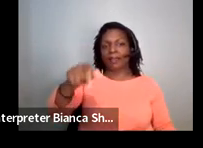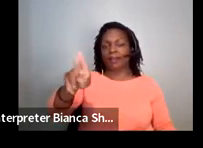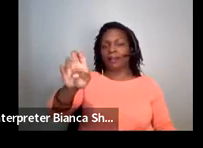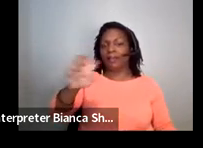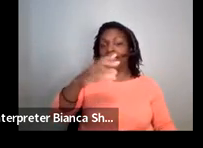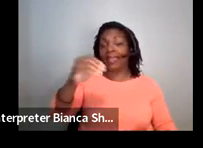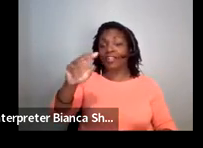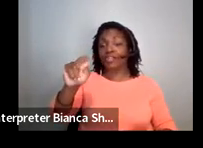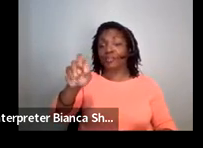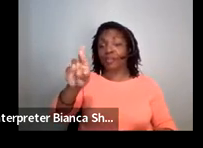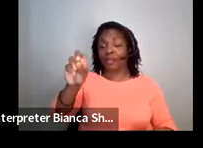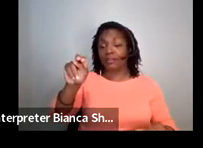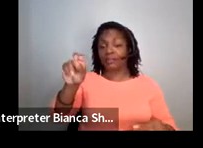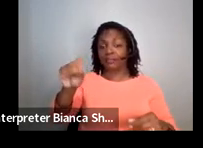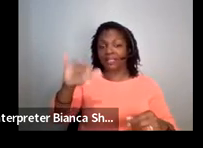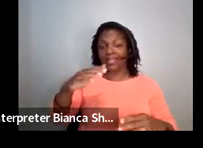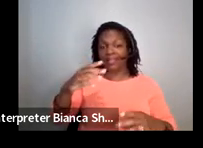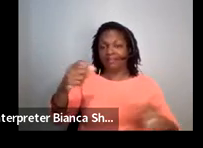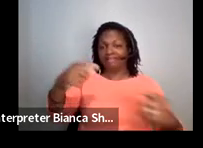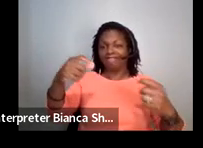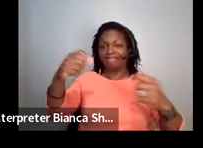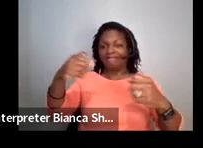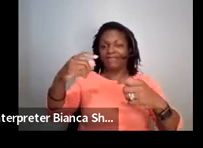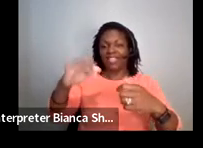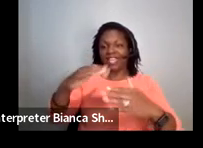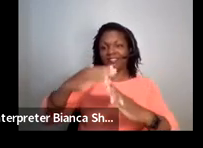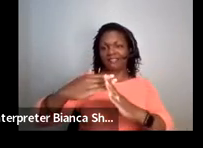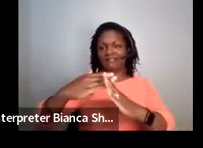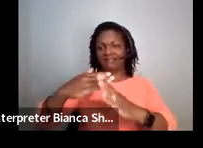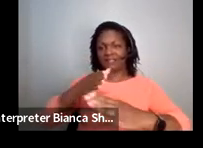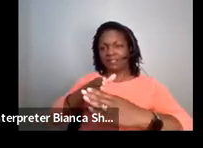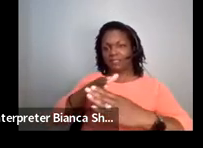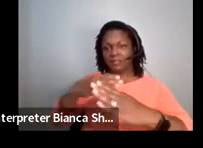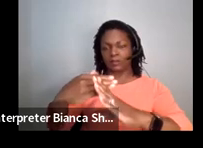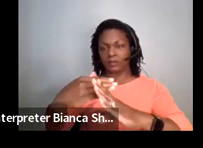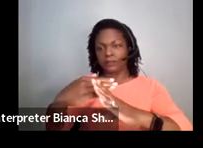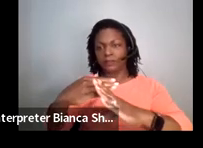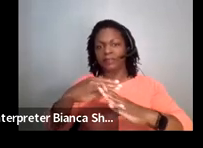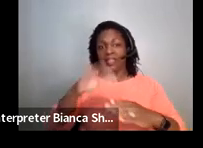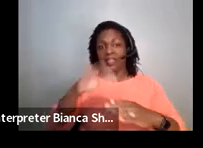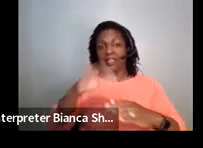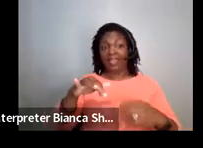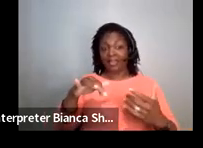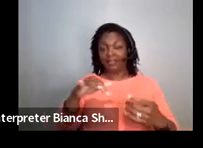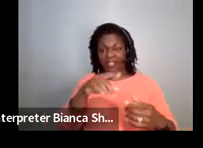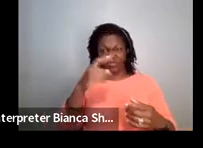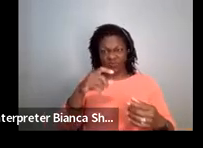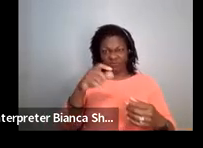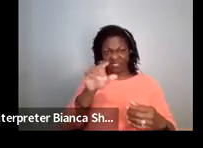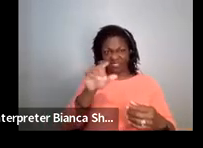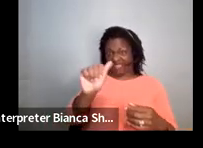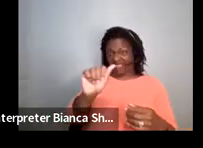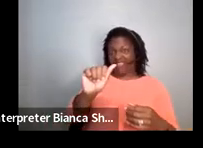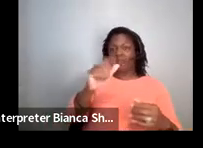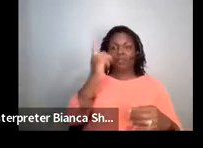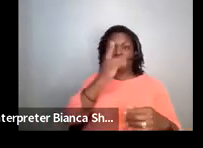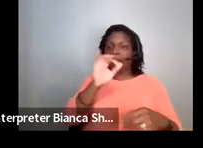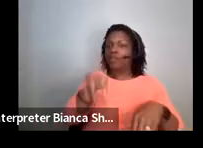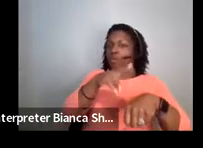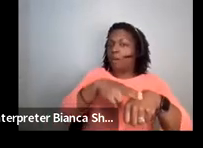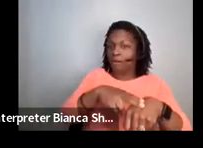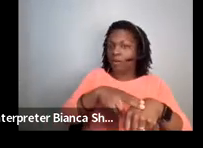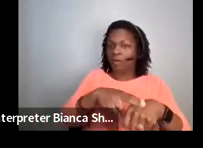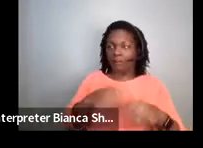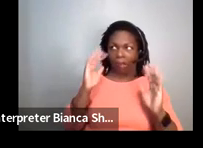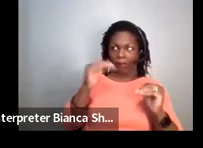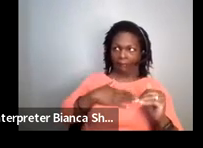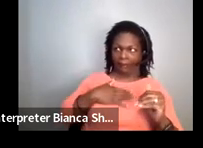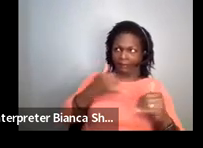And if you look at so slide a that's a normal neuron working like, I hope it's working in my brain today, we will see as I get over how well that works.